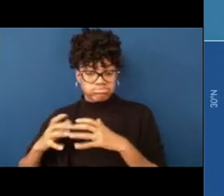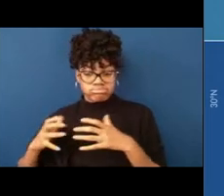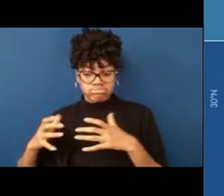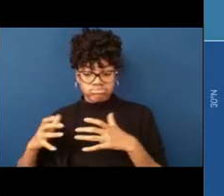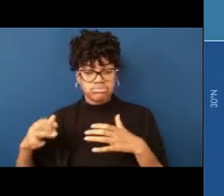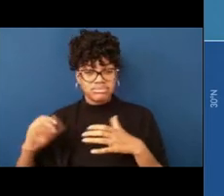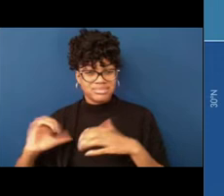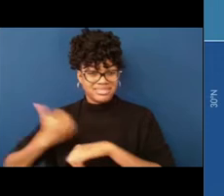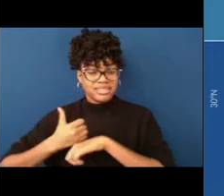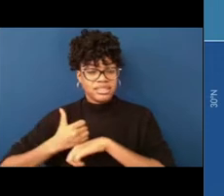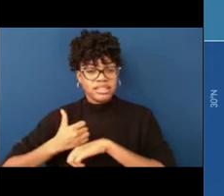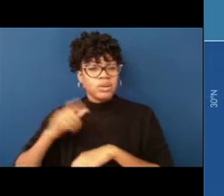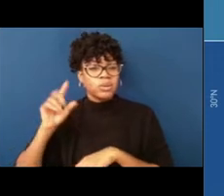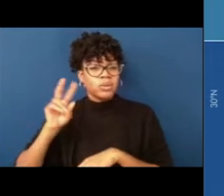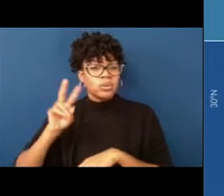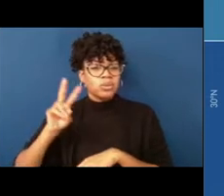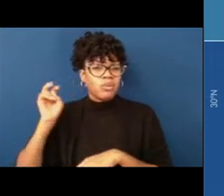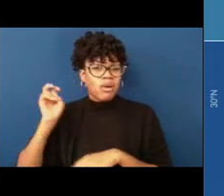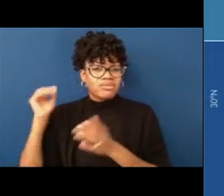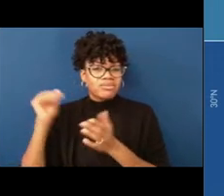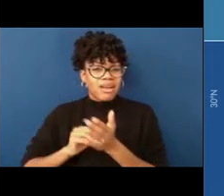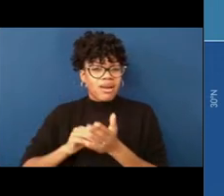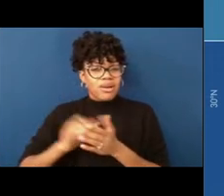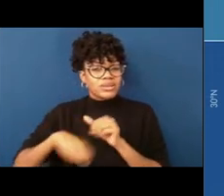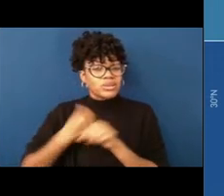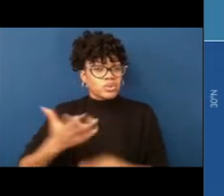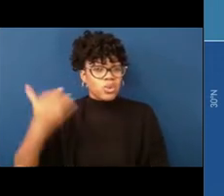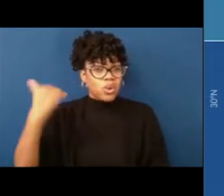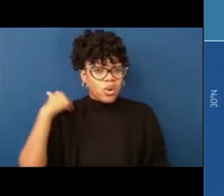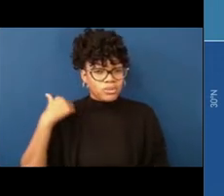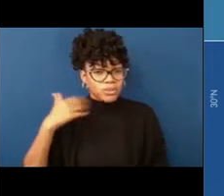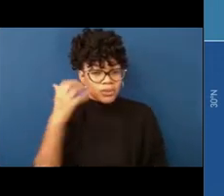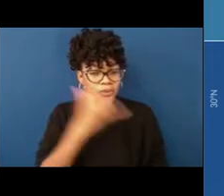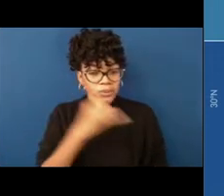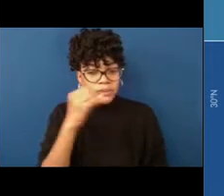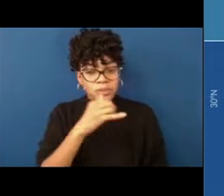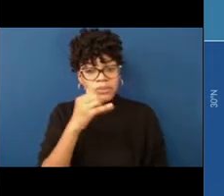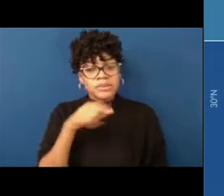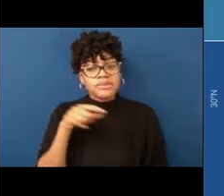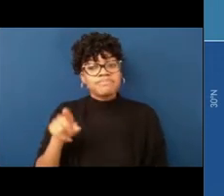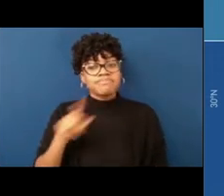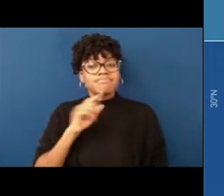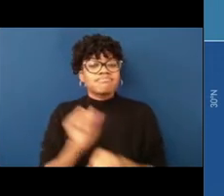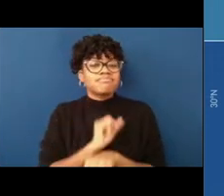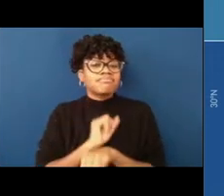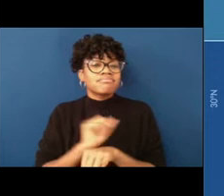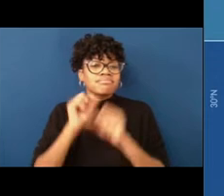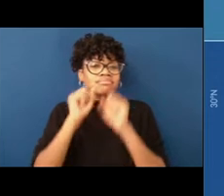which make up Papahānaumokuākea, are a spectacular place with extensive coral reefs,